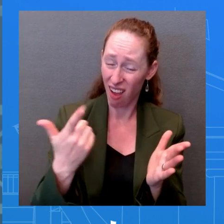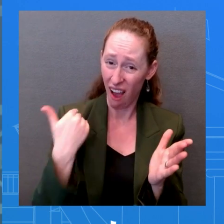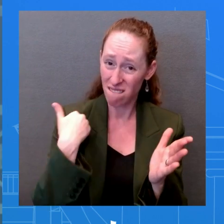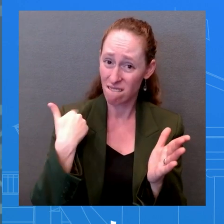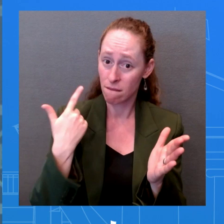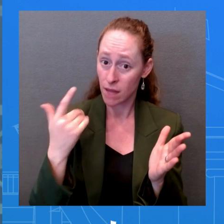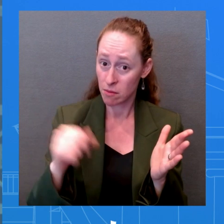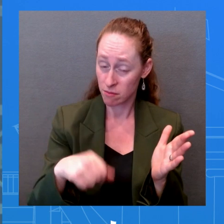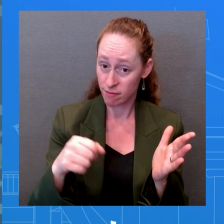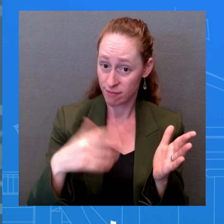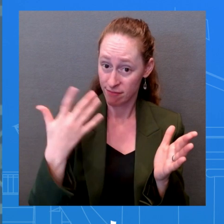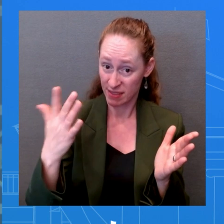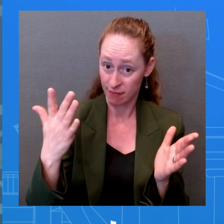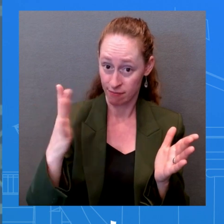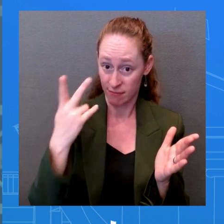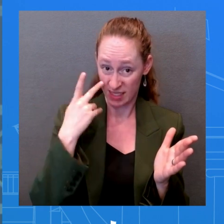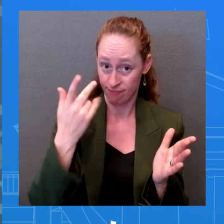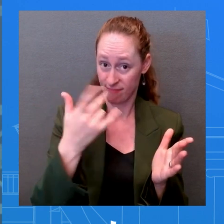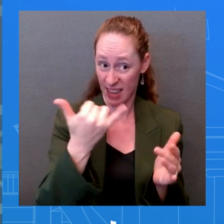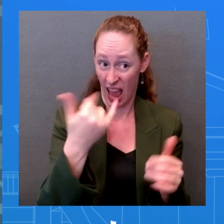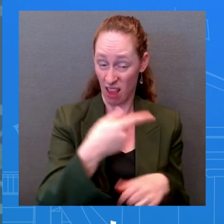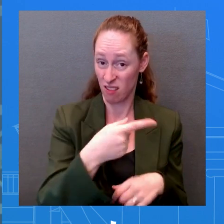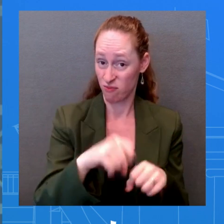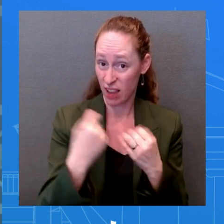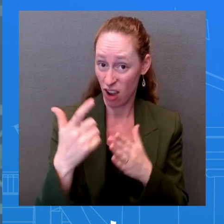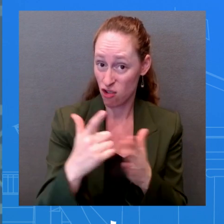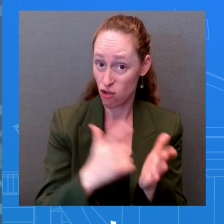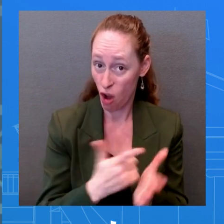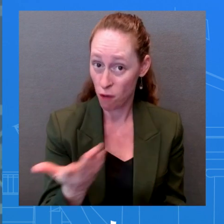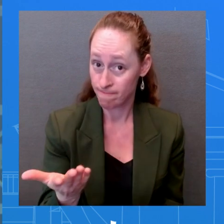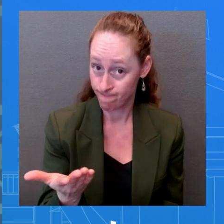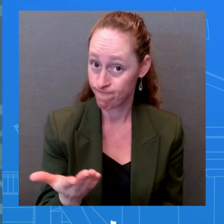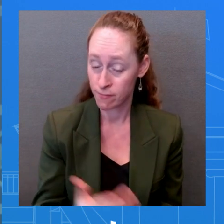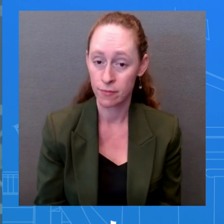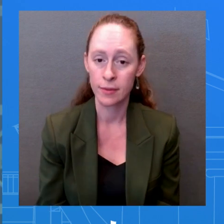We've been asked about if we're going to take any legal action; I would refer that to the Department of Justice.